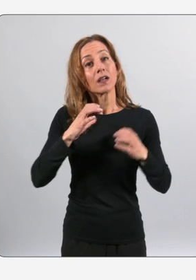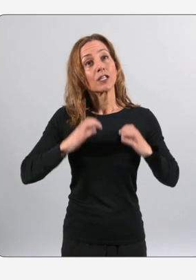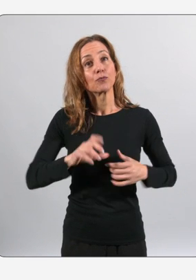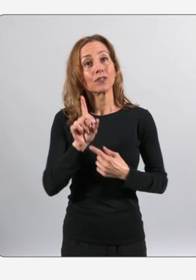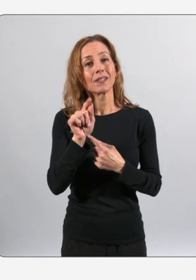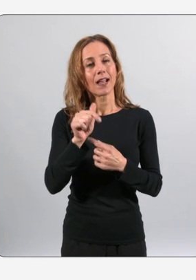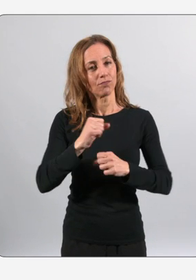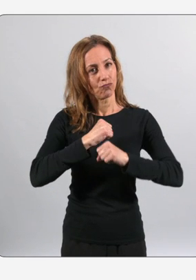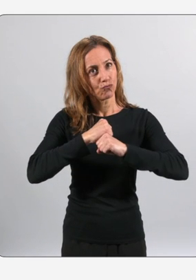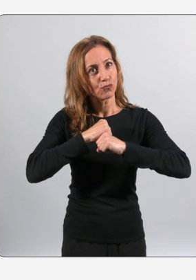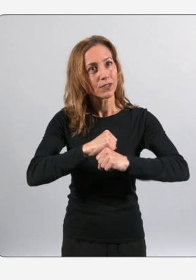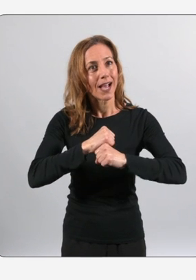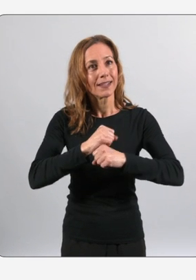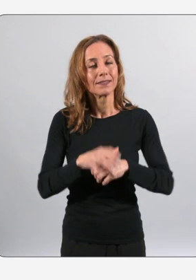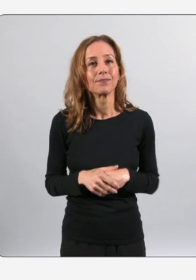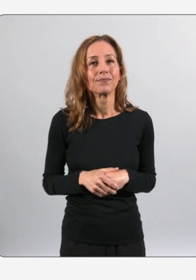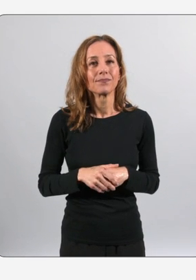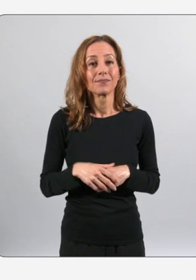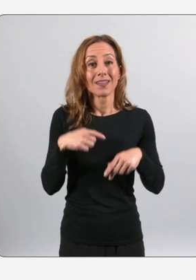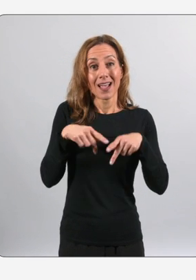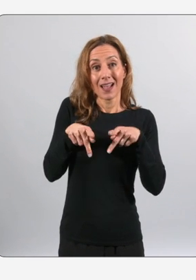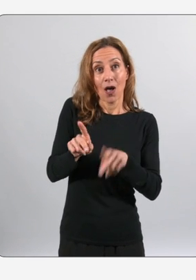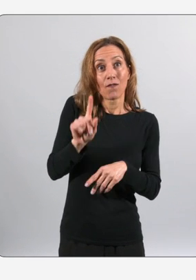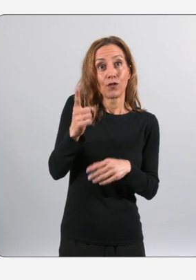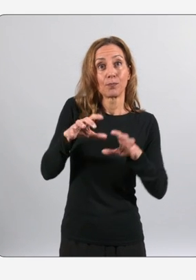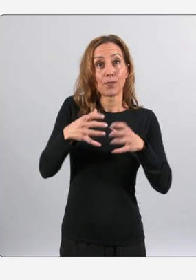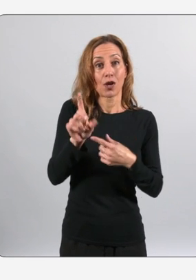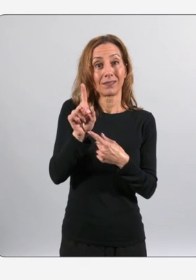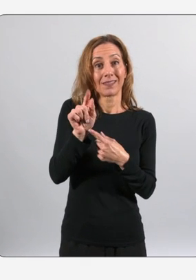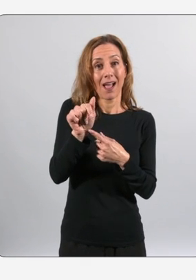Enabling first party data is often done by multiple internal